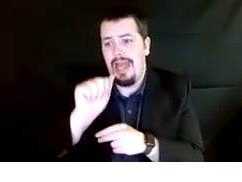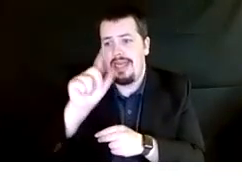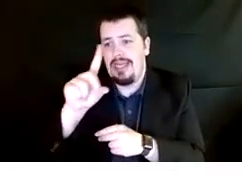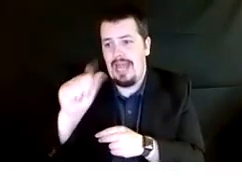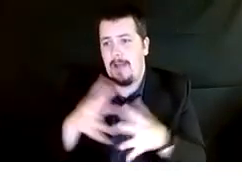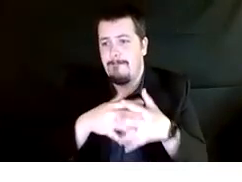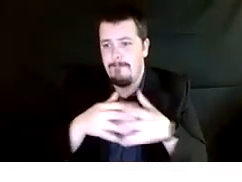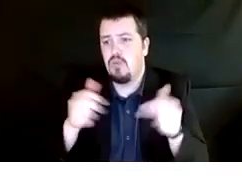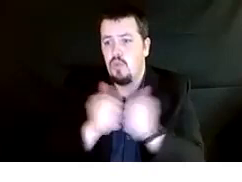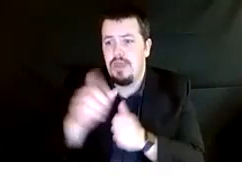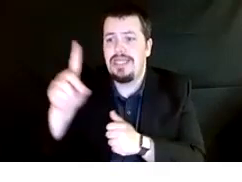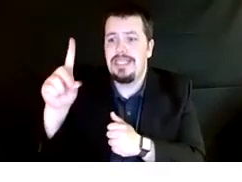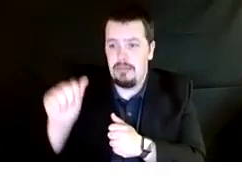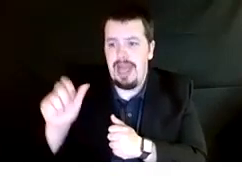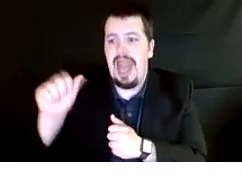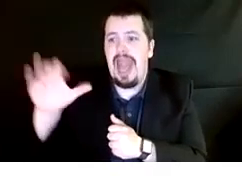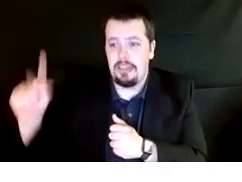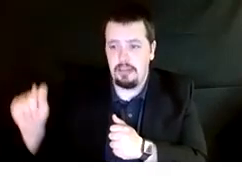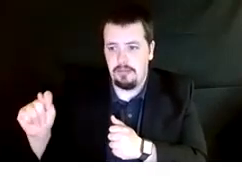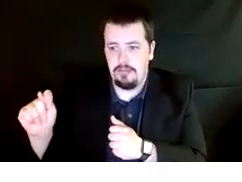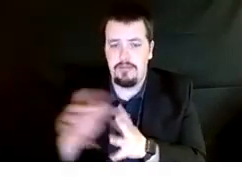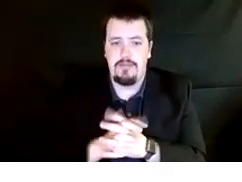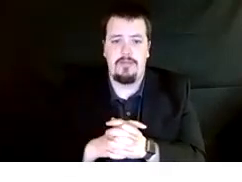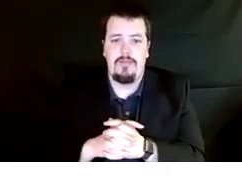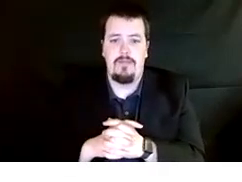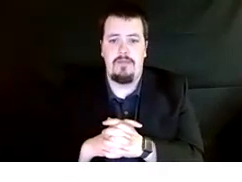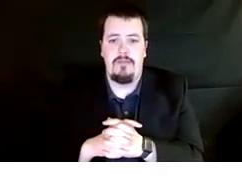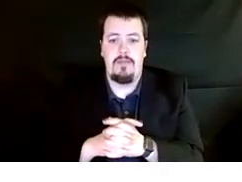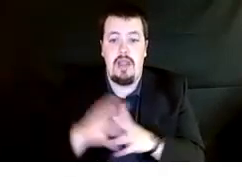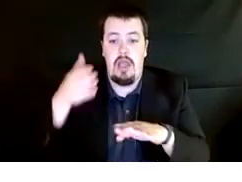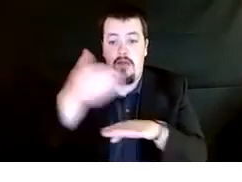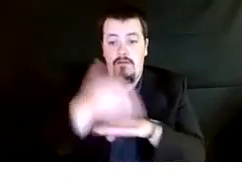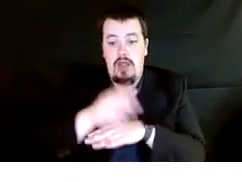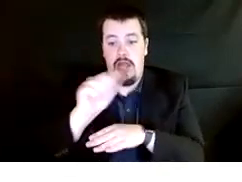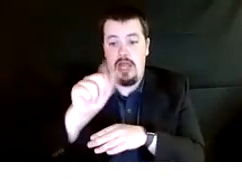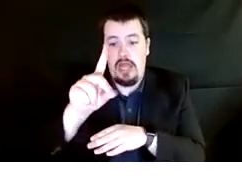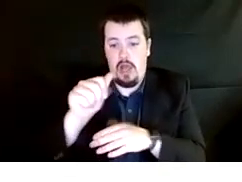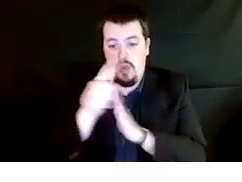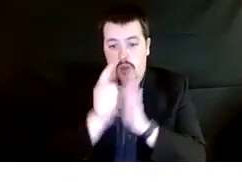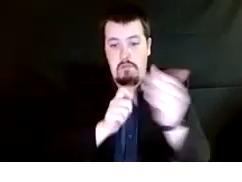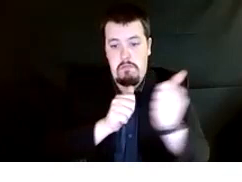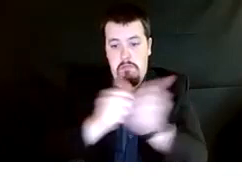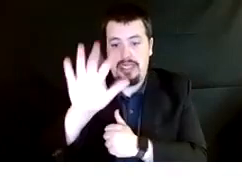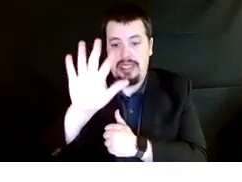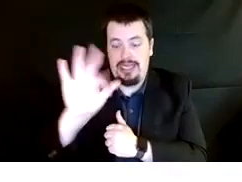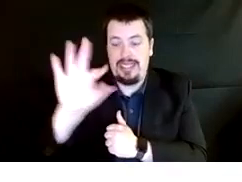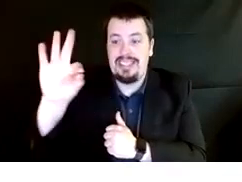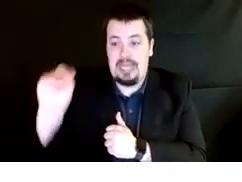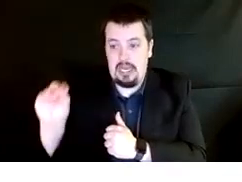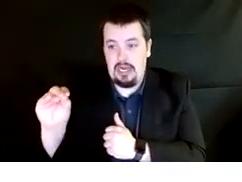Disabilities Act....after the ADA law was passed in 1990, the federal government funded